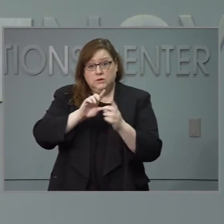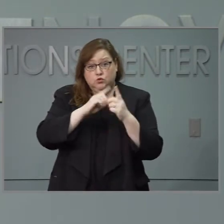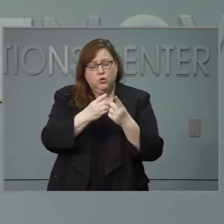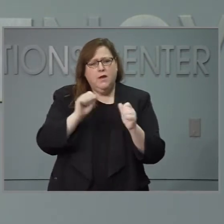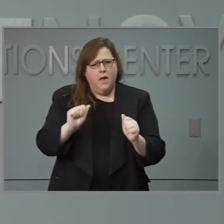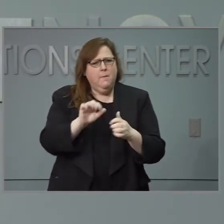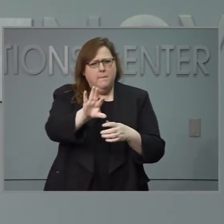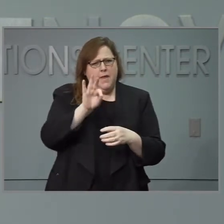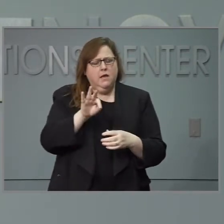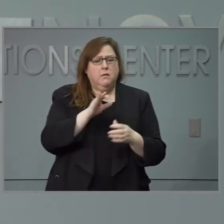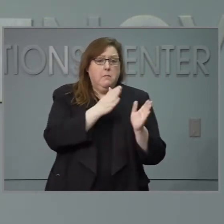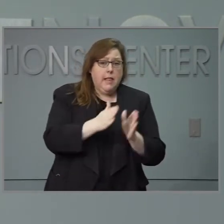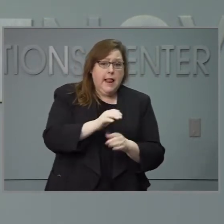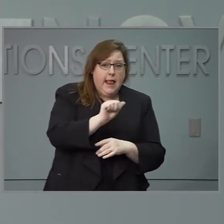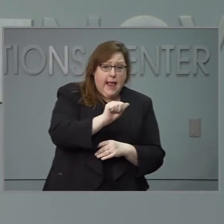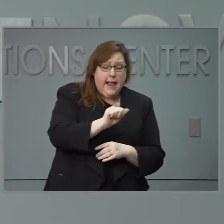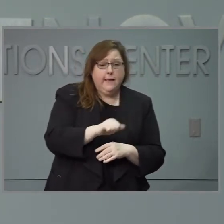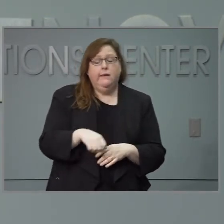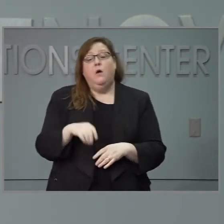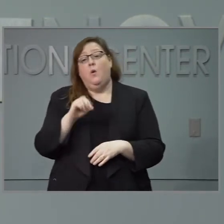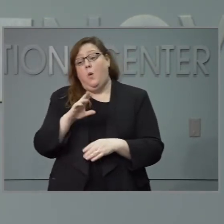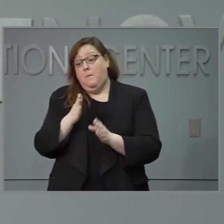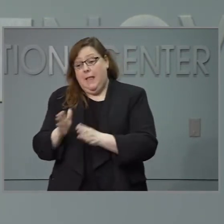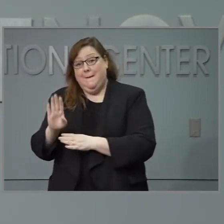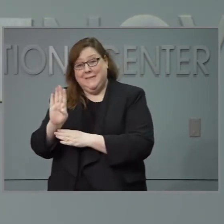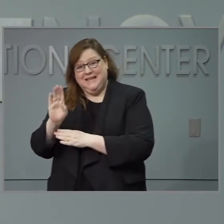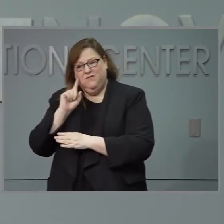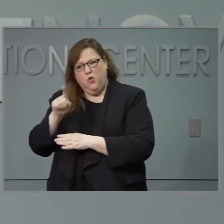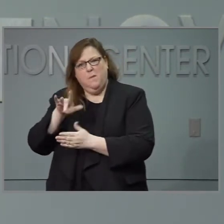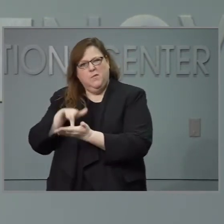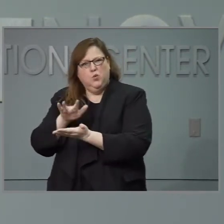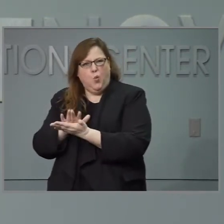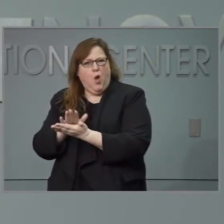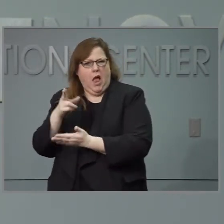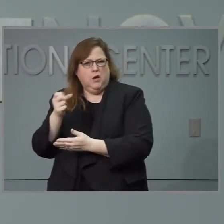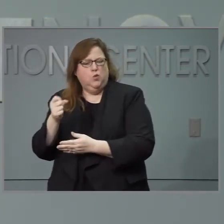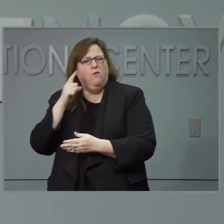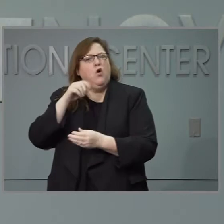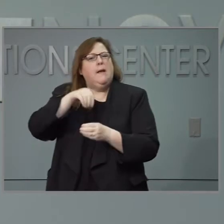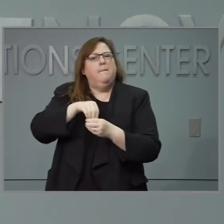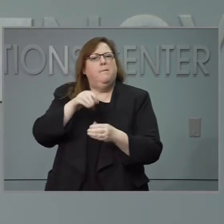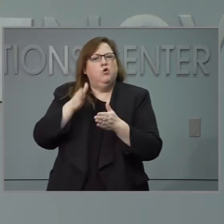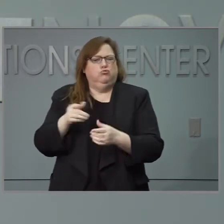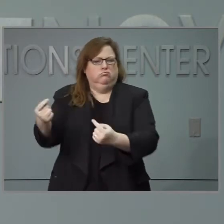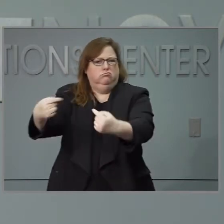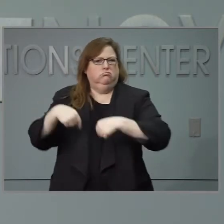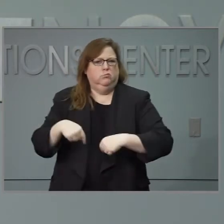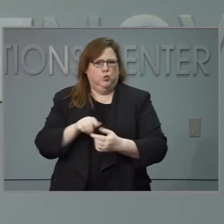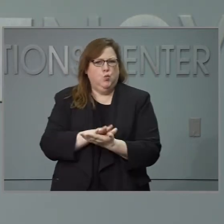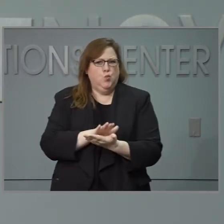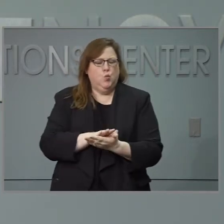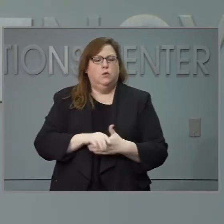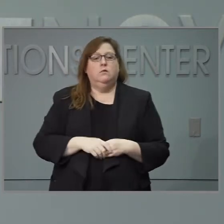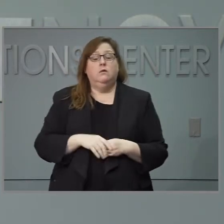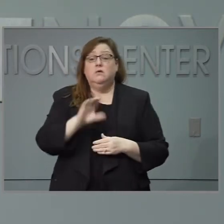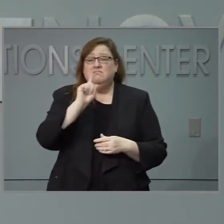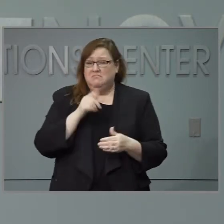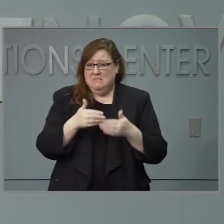DOCTORES DICEN QUE LAS MASCARILLAS ES LA MEJOR ARMA PARA REDUCIR LA PROPAGACIÓN DEL VIRUS Y NO HAY COSTOS, LAS